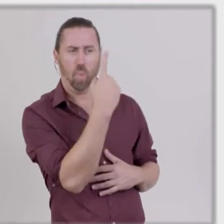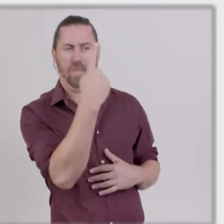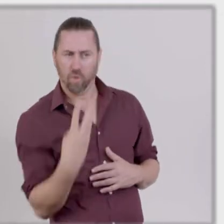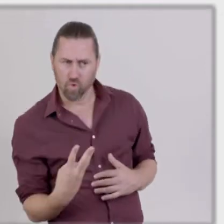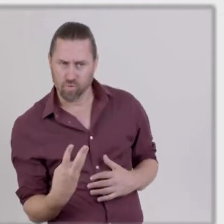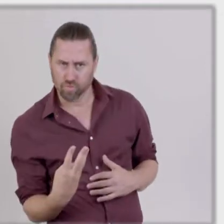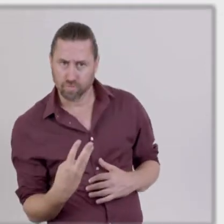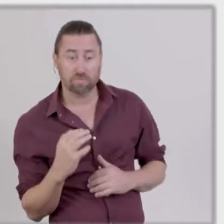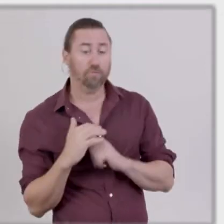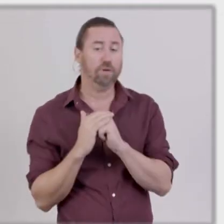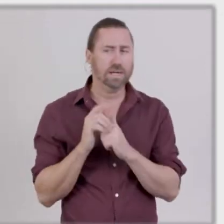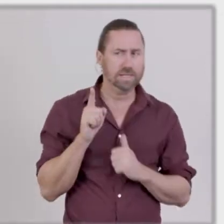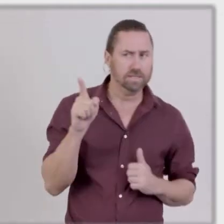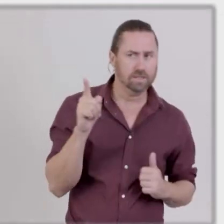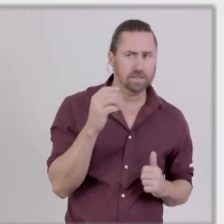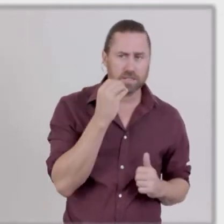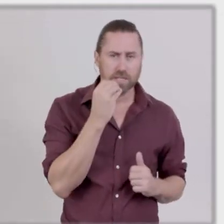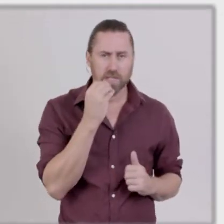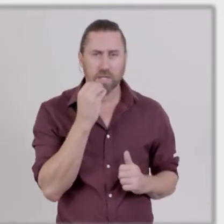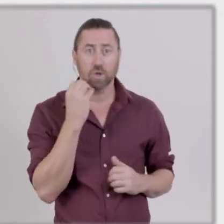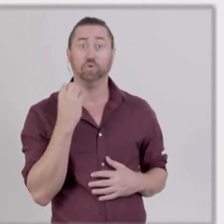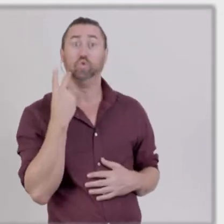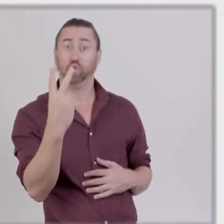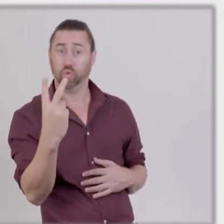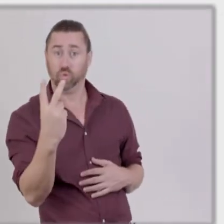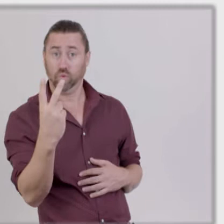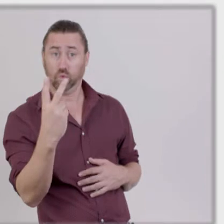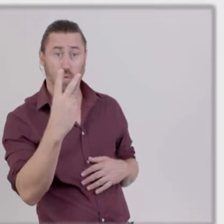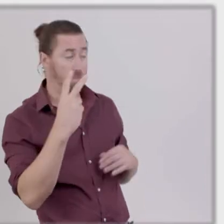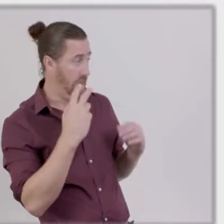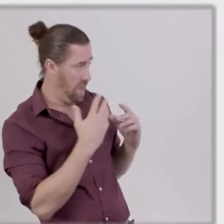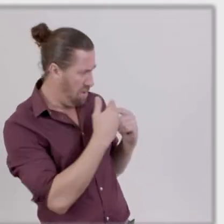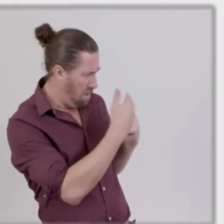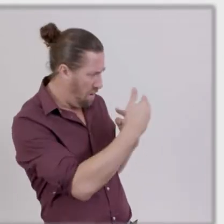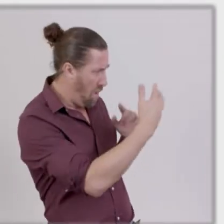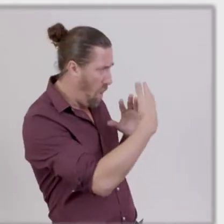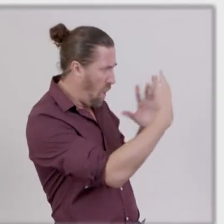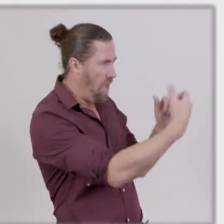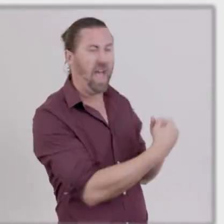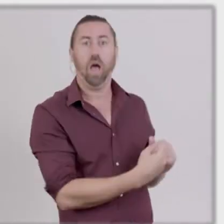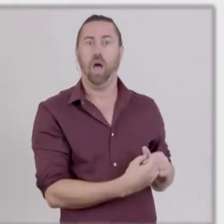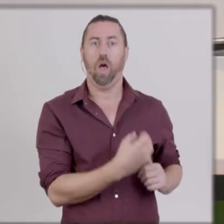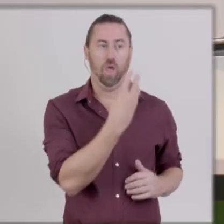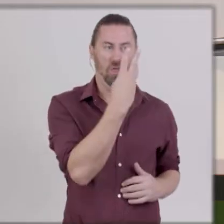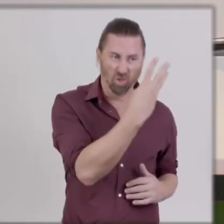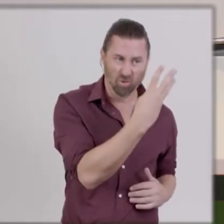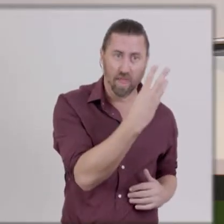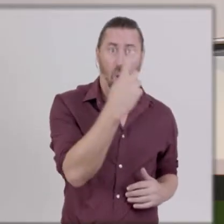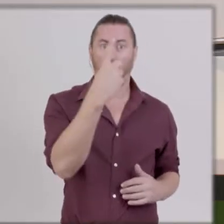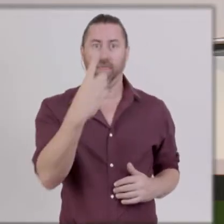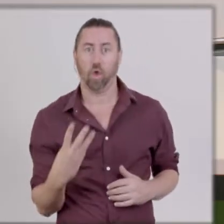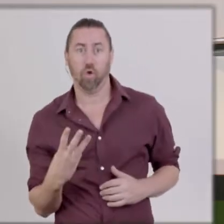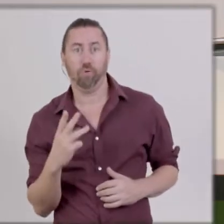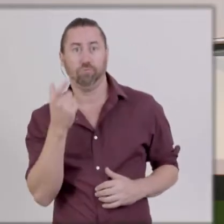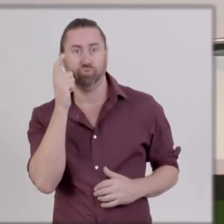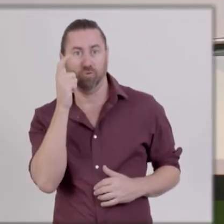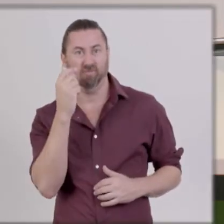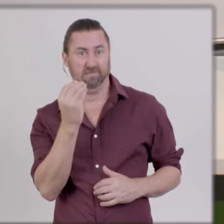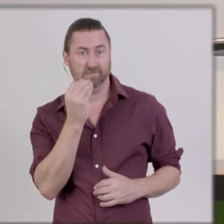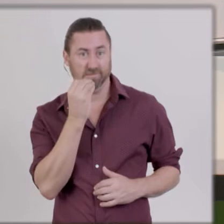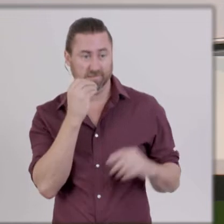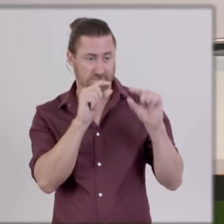and his friend ate two. Altogether, three and one-third bars were eaten.